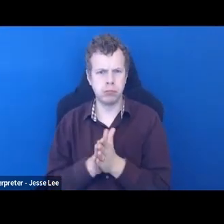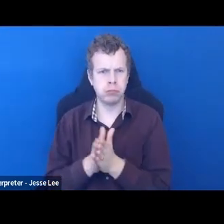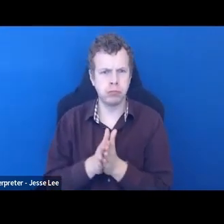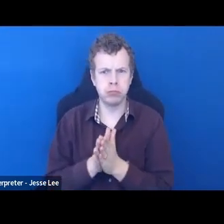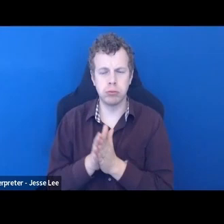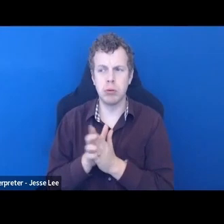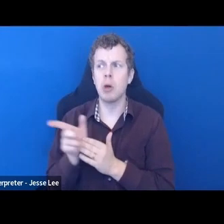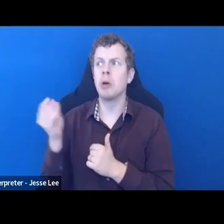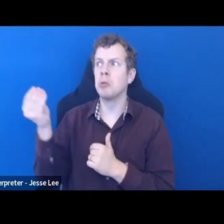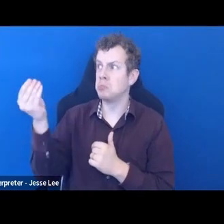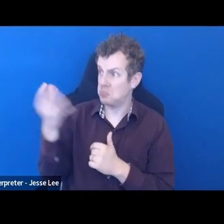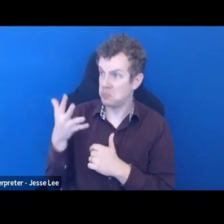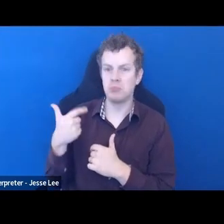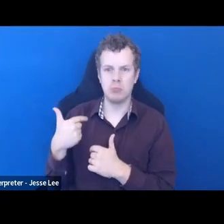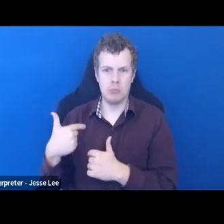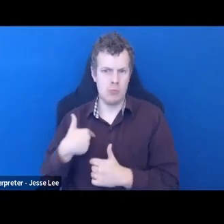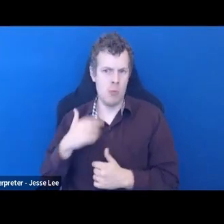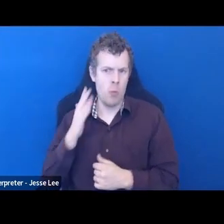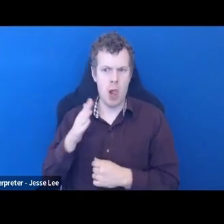And I'm going to try and get all the information I can